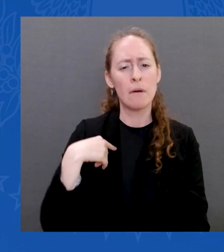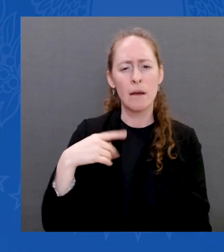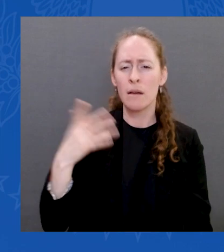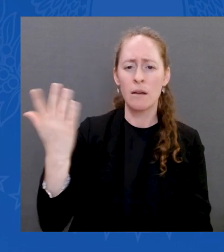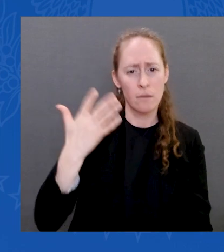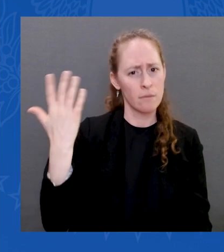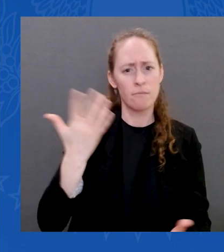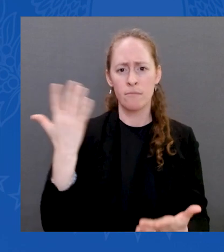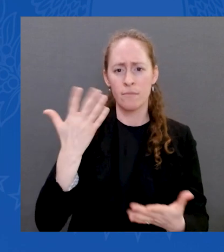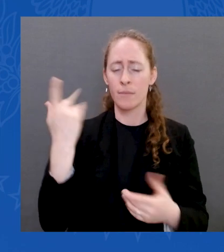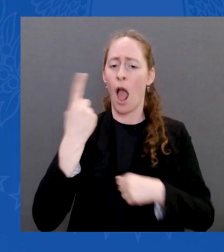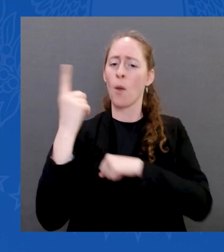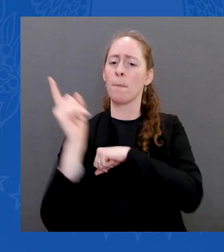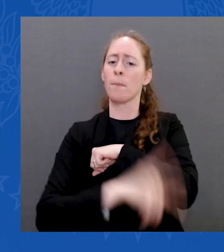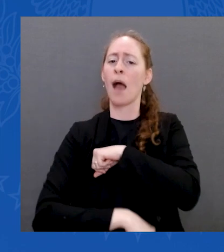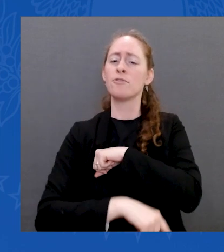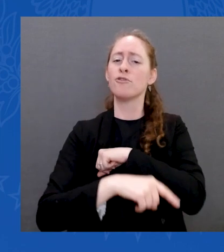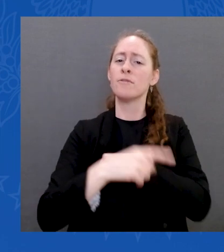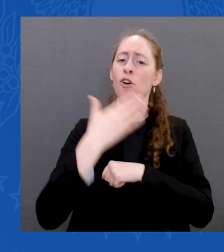is being governed by people worse than themselves."